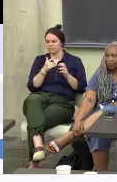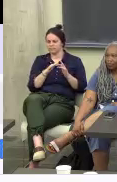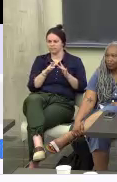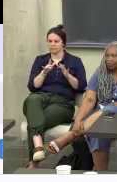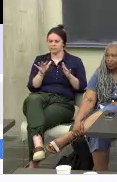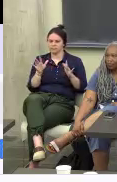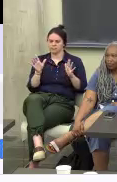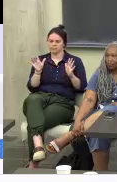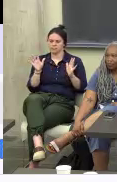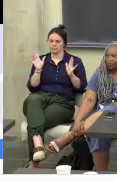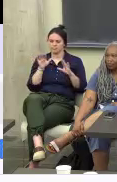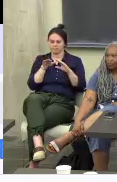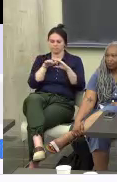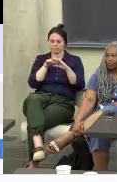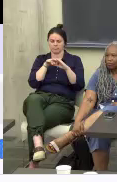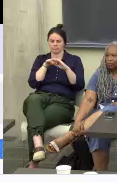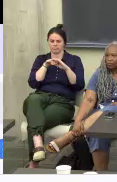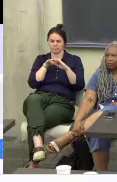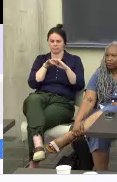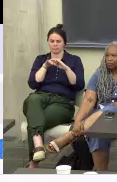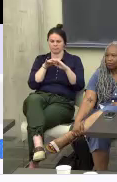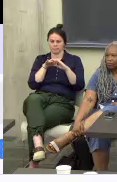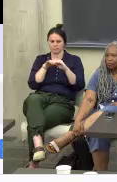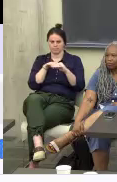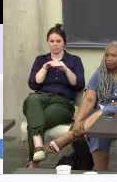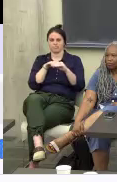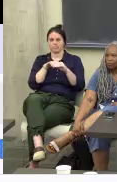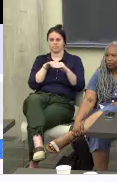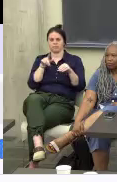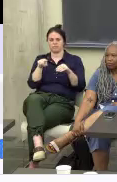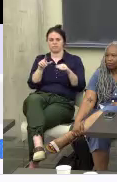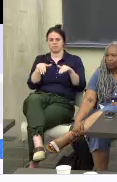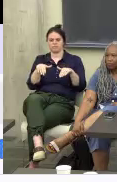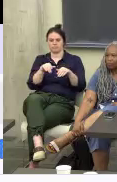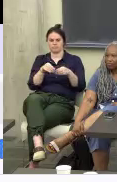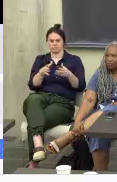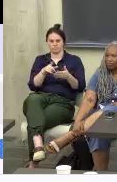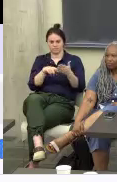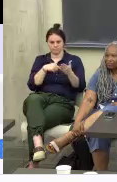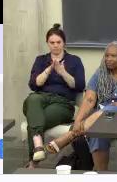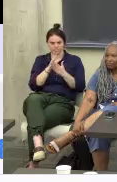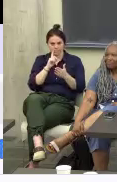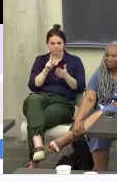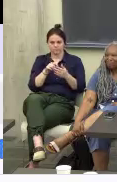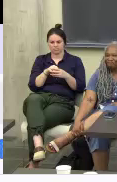And it's meaningless because they haven't provided what we've asked for, which is, you know, an ACR